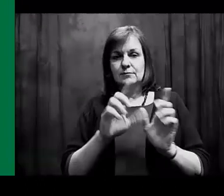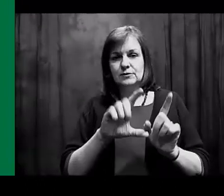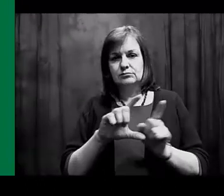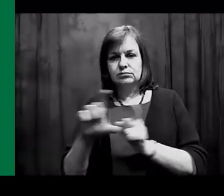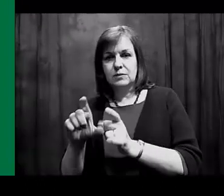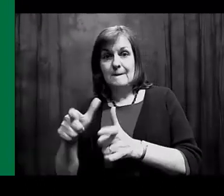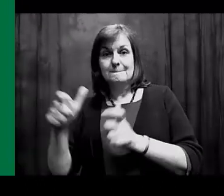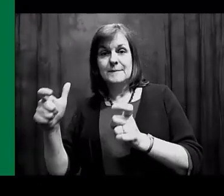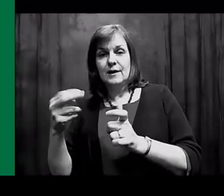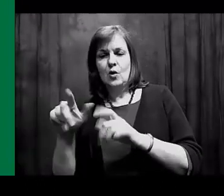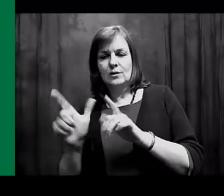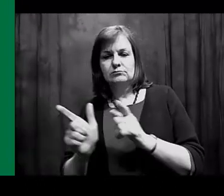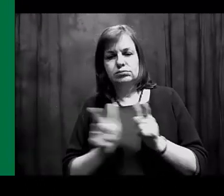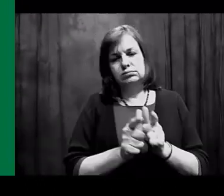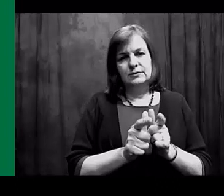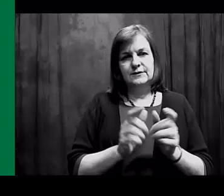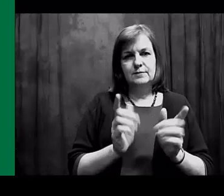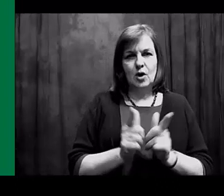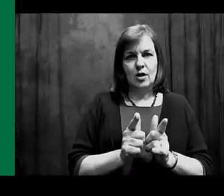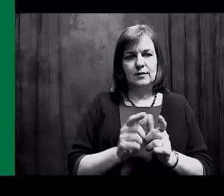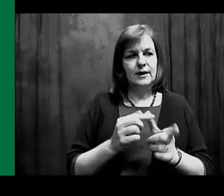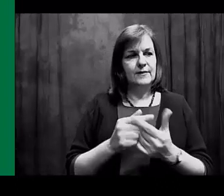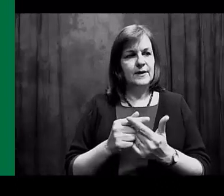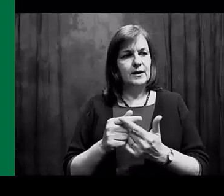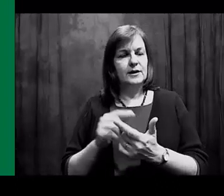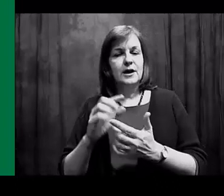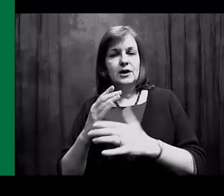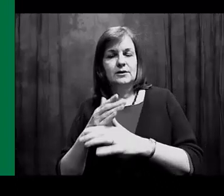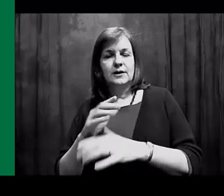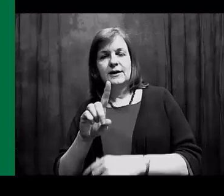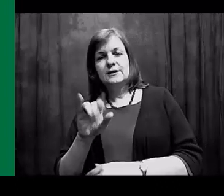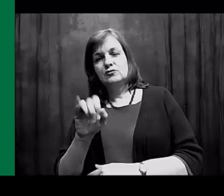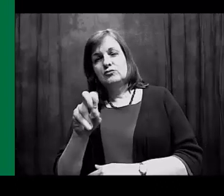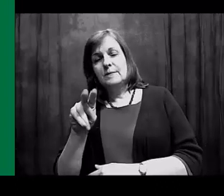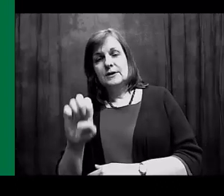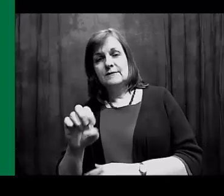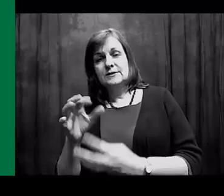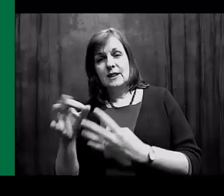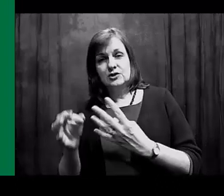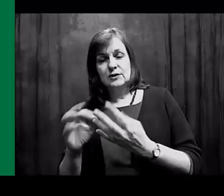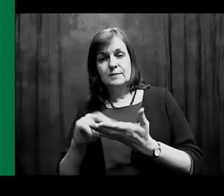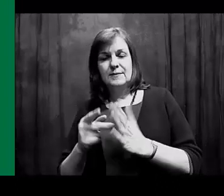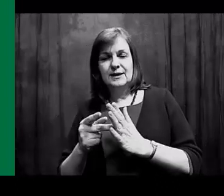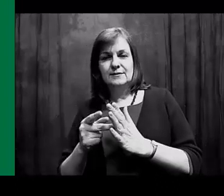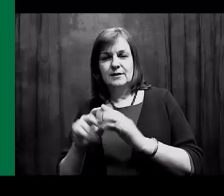and then disruptive selection we actually are gonna split it down the middle so some of you may think about